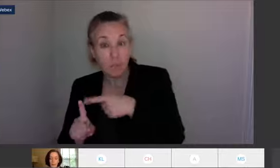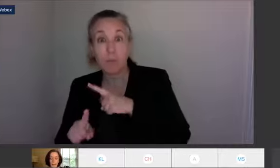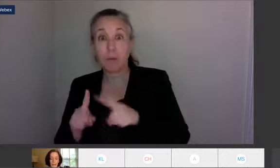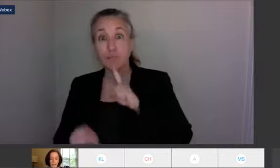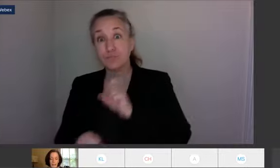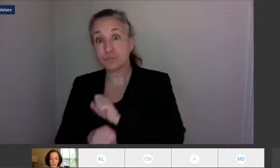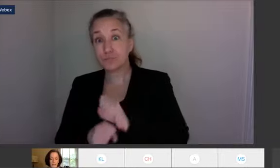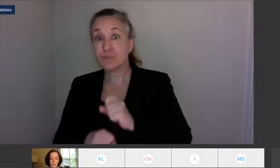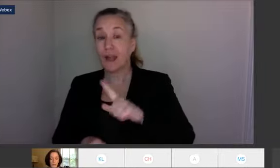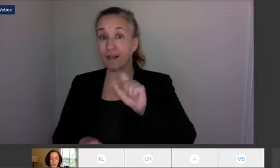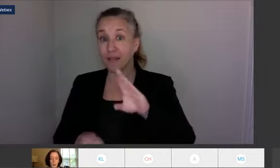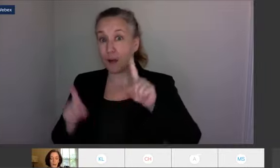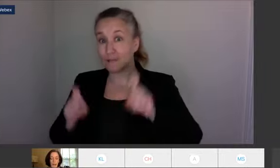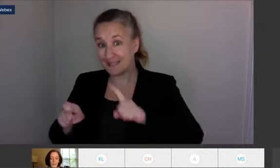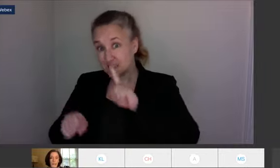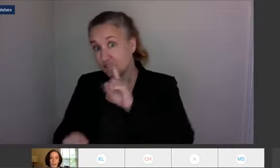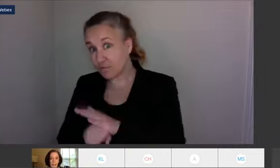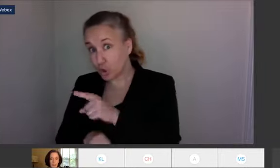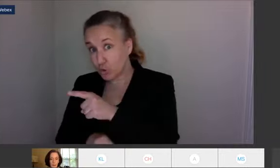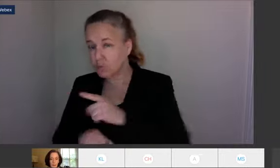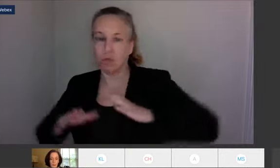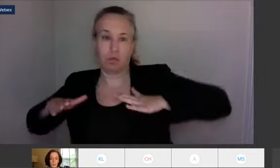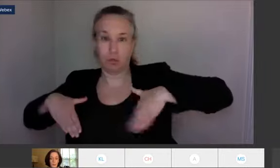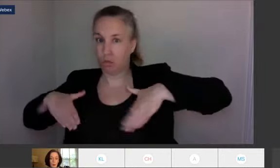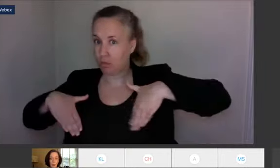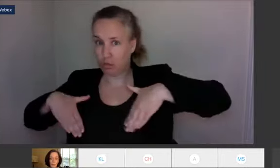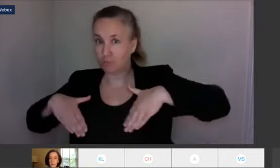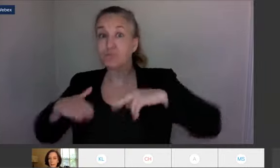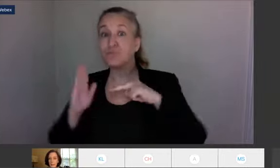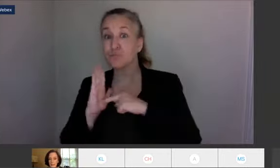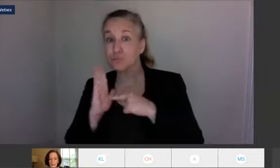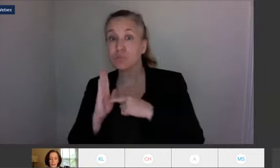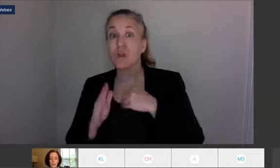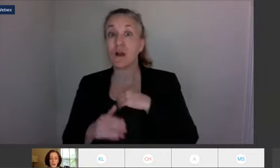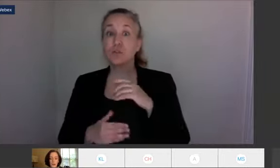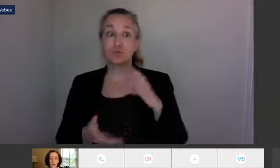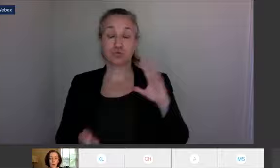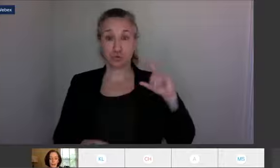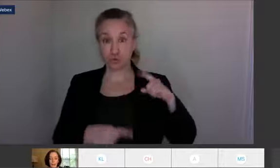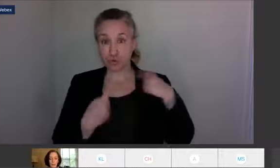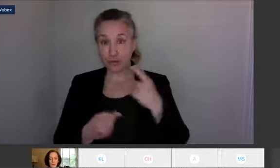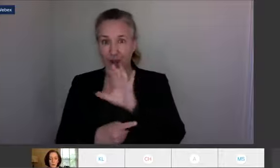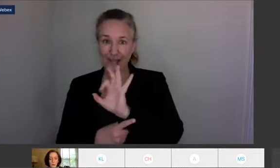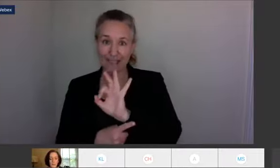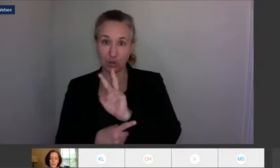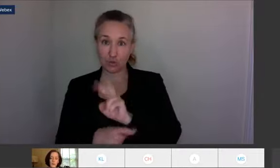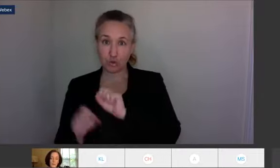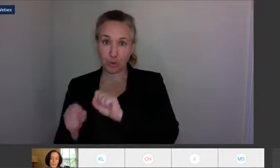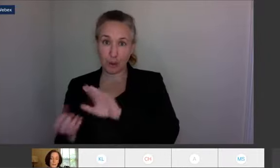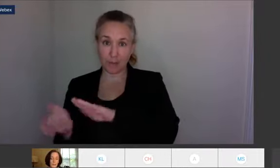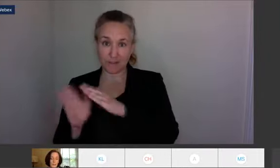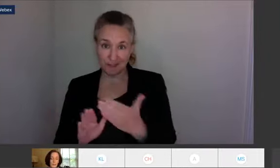lab test we have 92 probable deaths so adding that to our 765